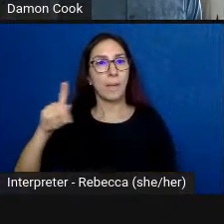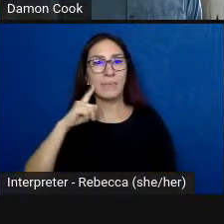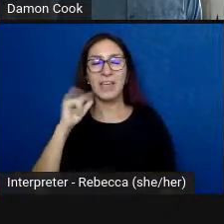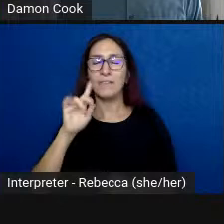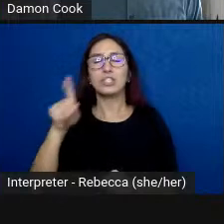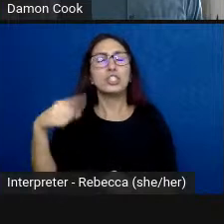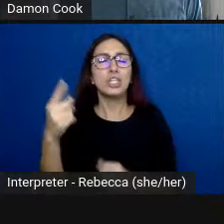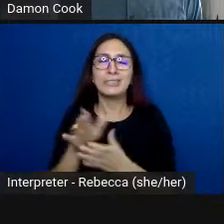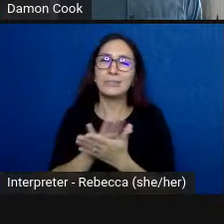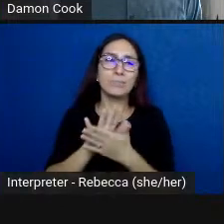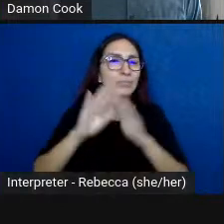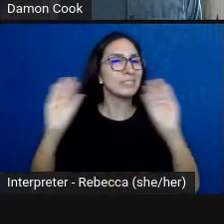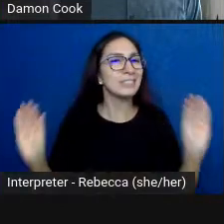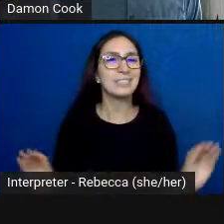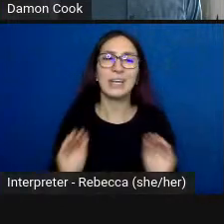a SVG icon in your markup .